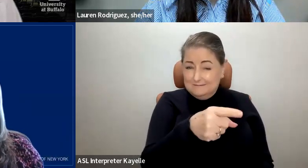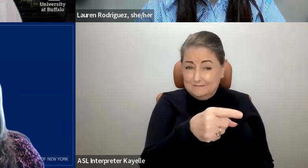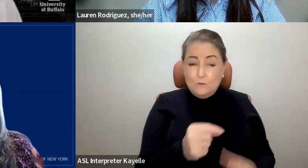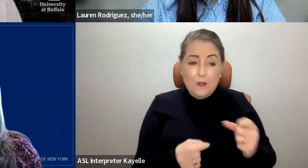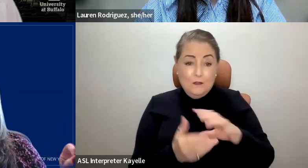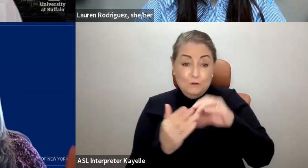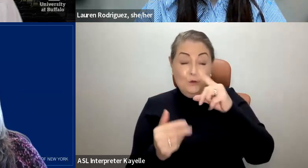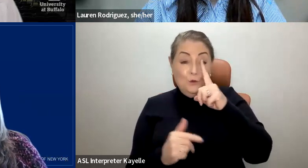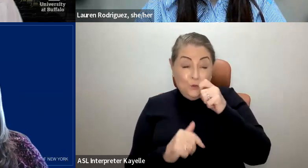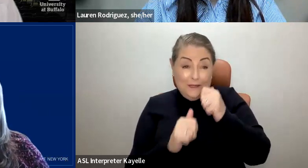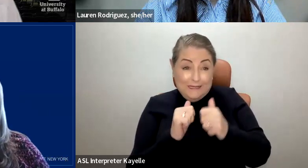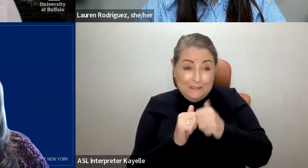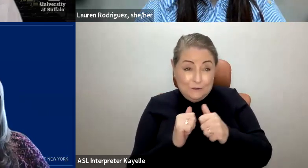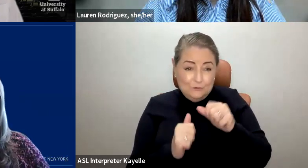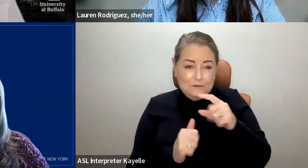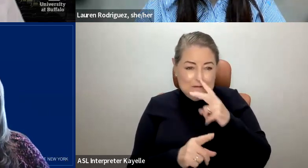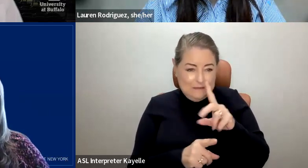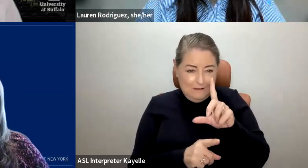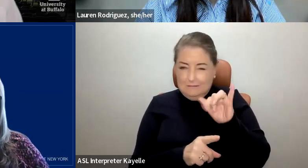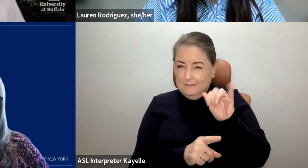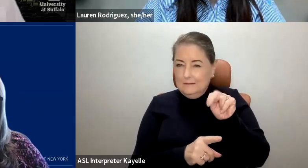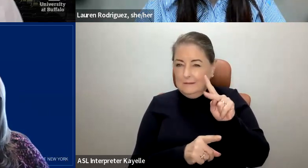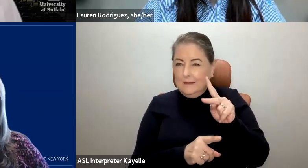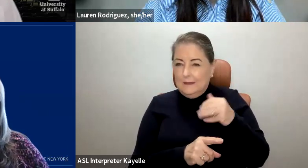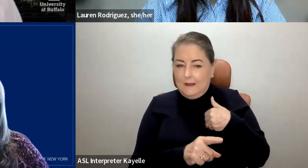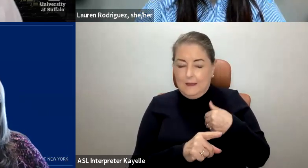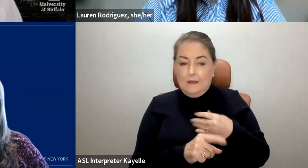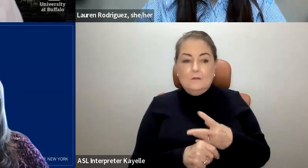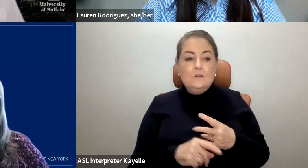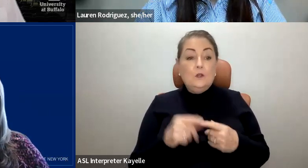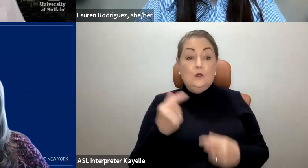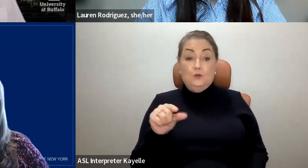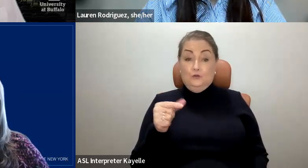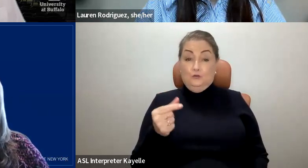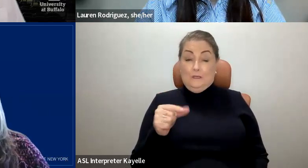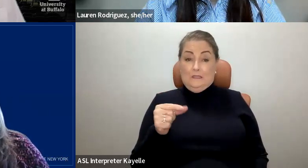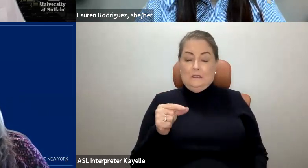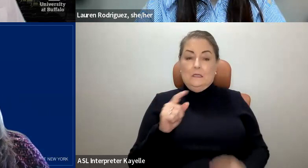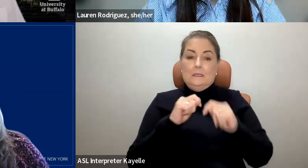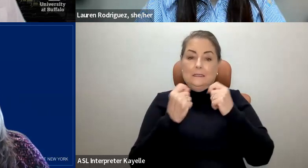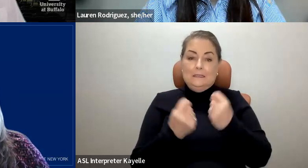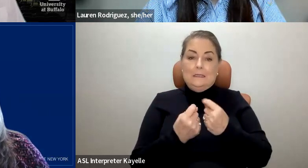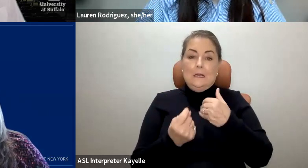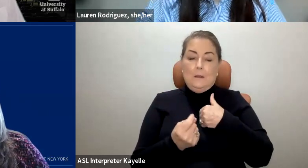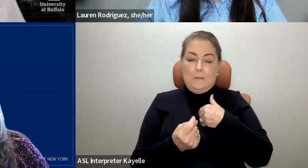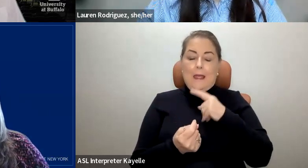the groups are, you can see the link there. But the areas in green are teams that have campus representation on them because